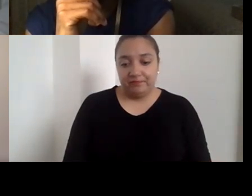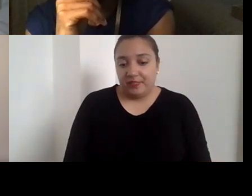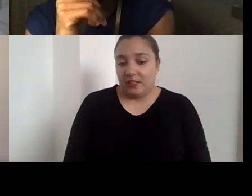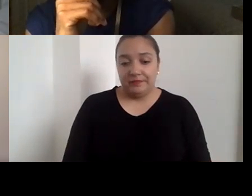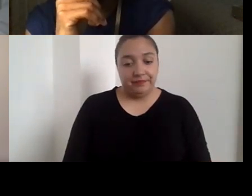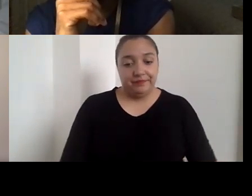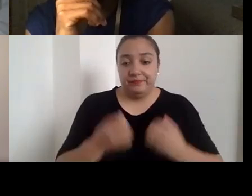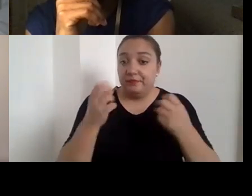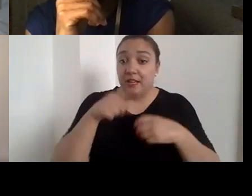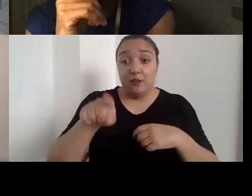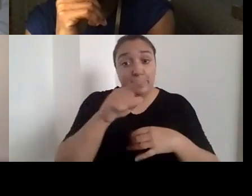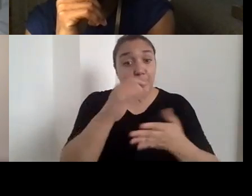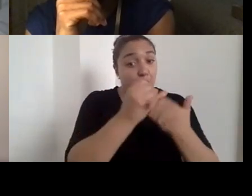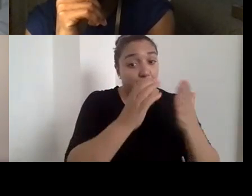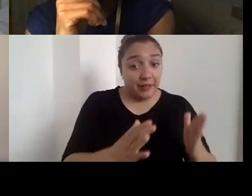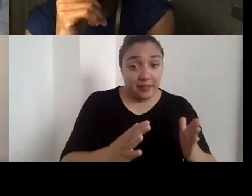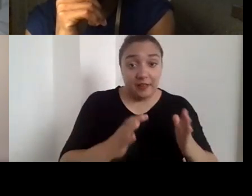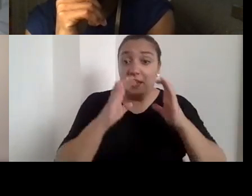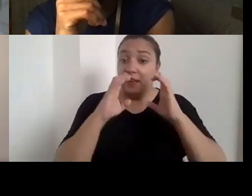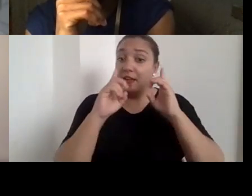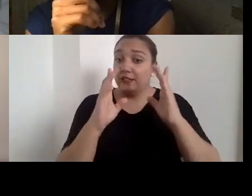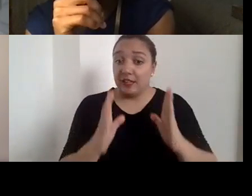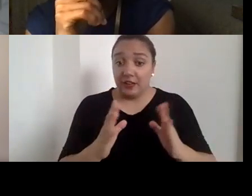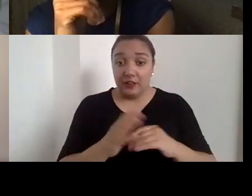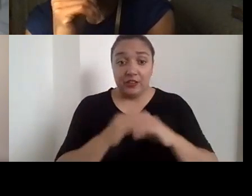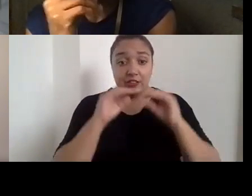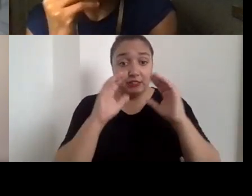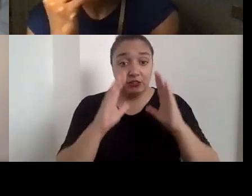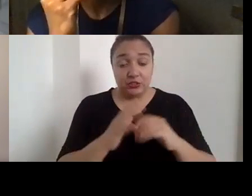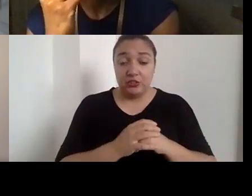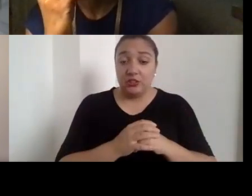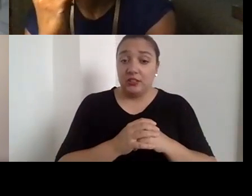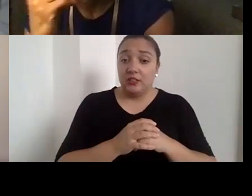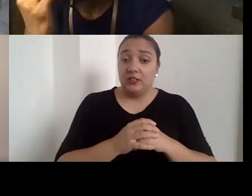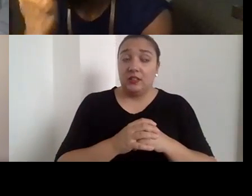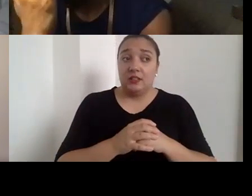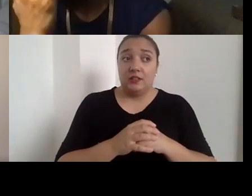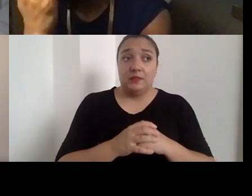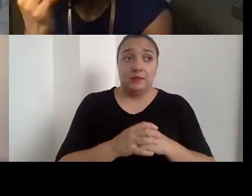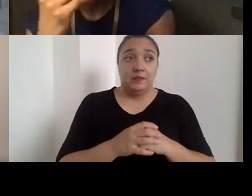artists, educators and community facilitators and so many